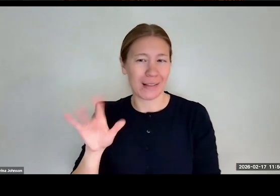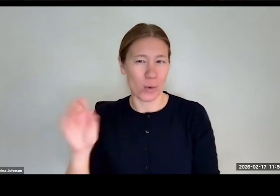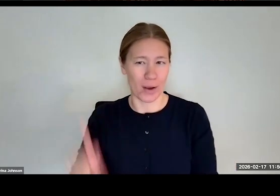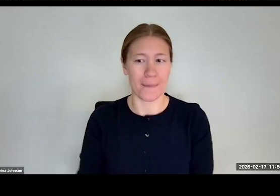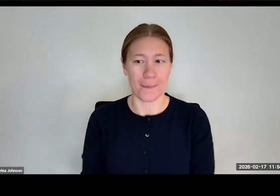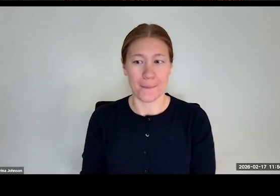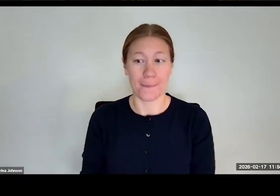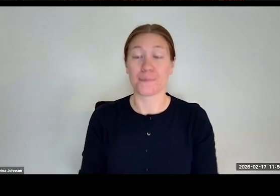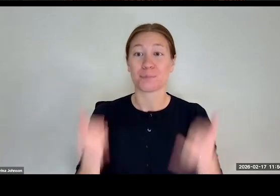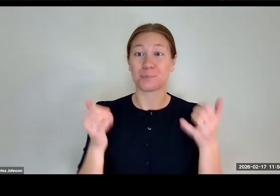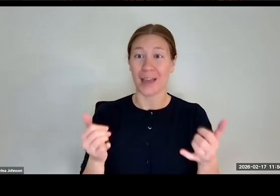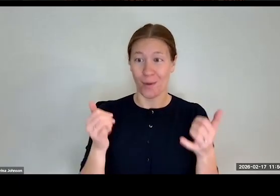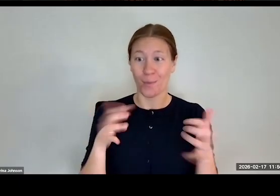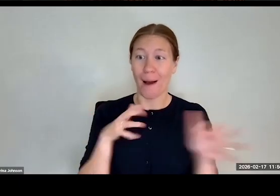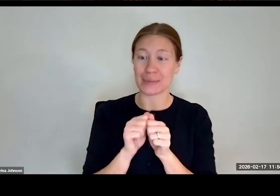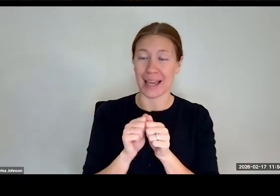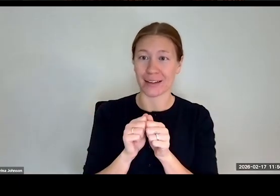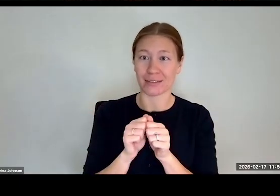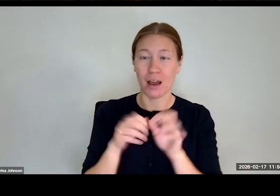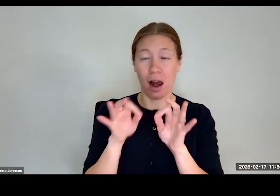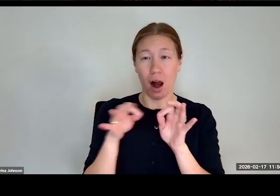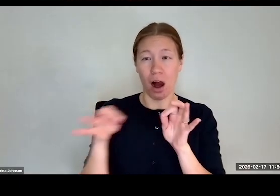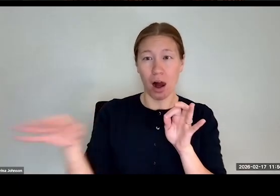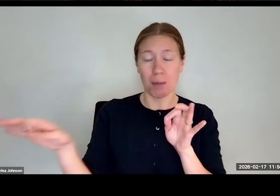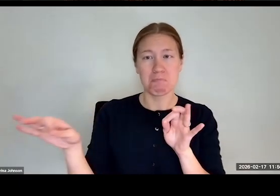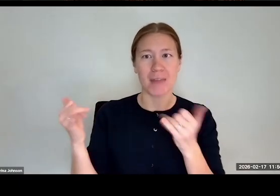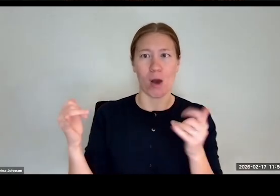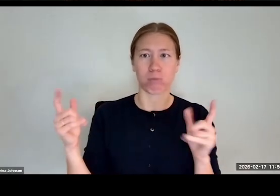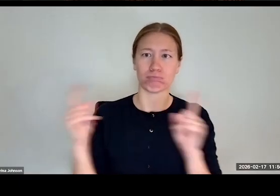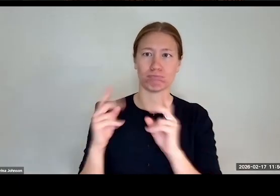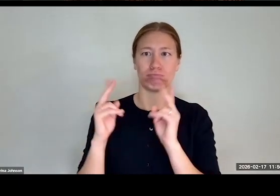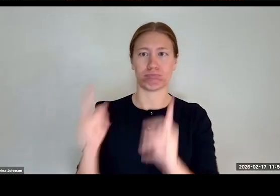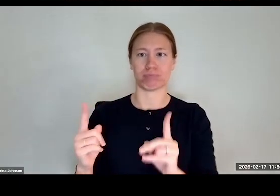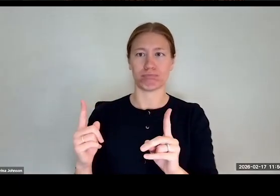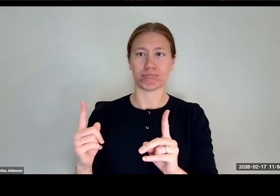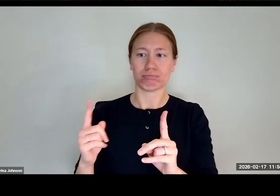and it is going to update my link so that it is now displaying descriptive text instead of that long URL.